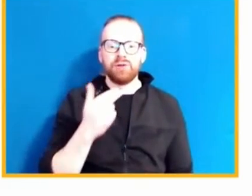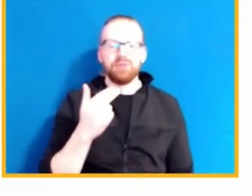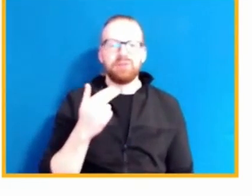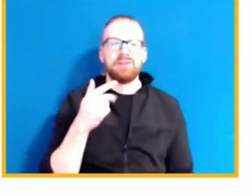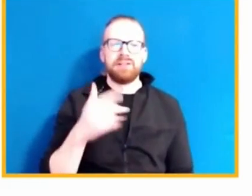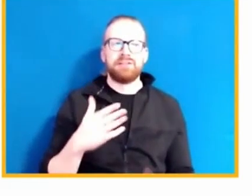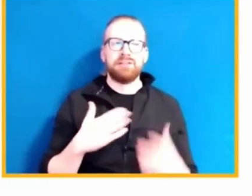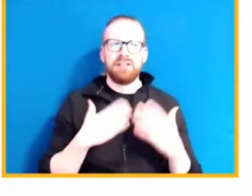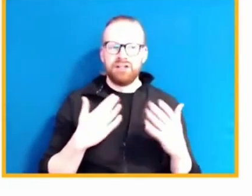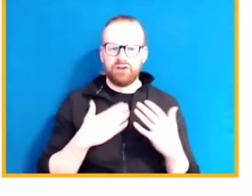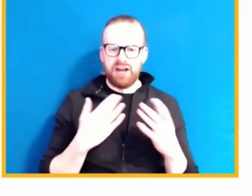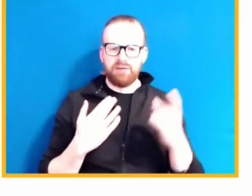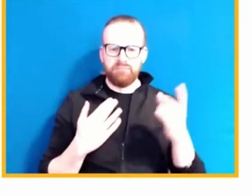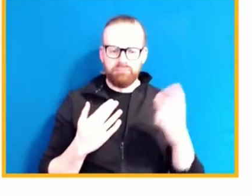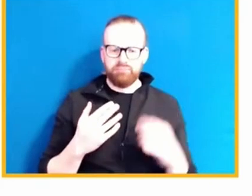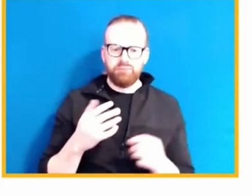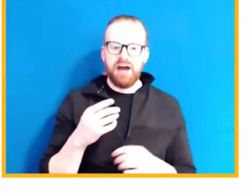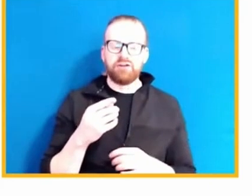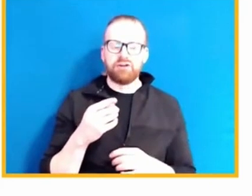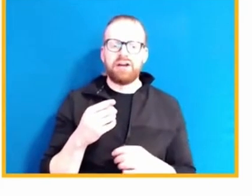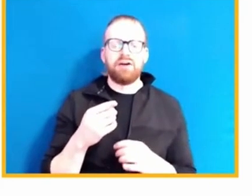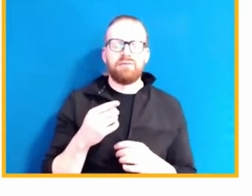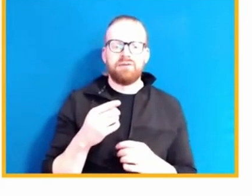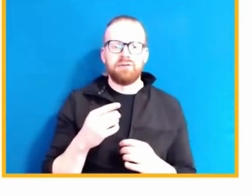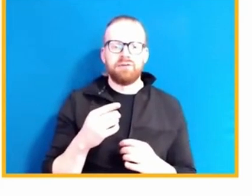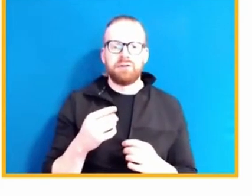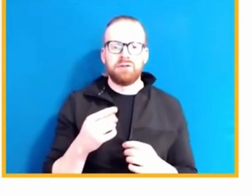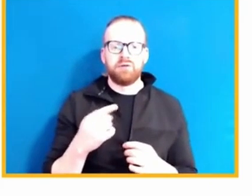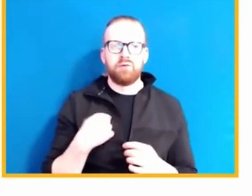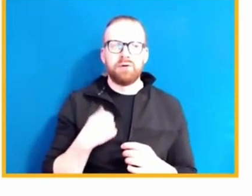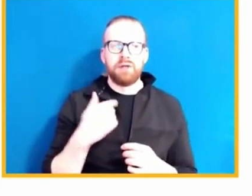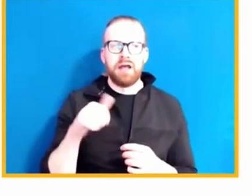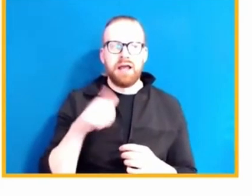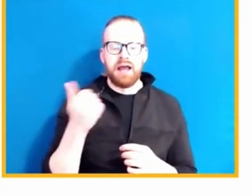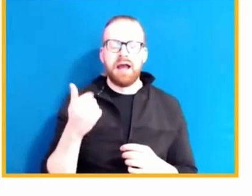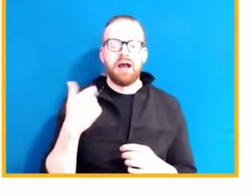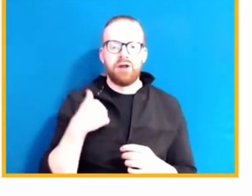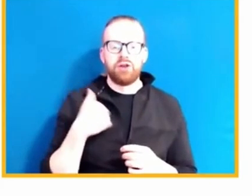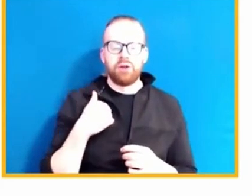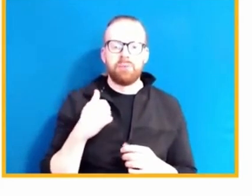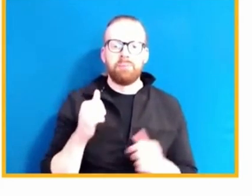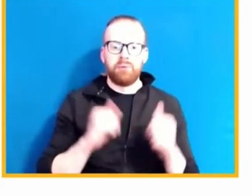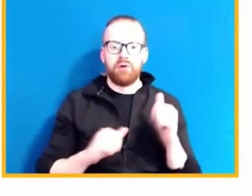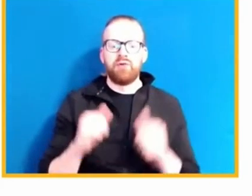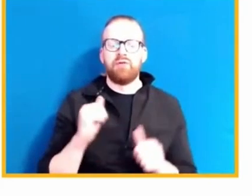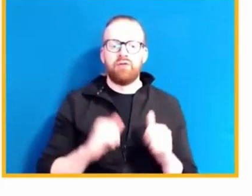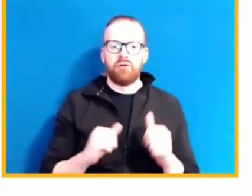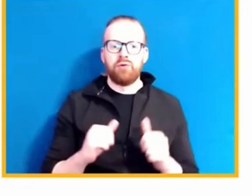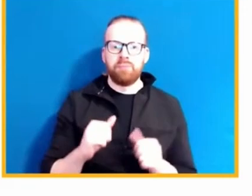happy, feel vibe, you know, things that we were getting from the previous performance and then all of a sudden I got the heebie jeebies I mean,